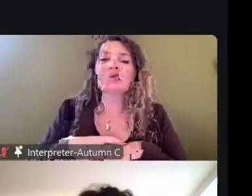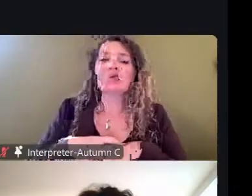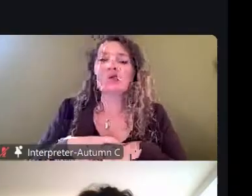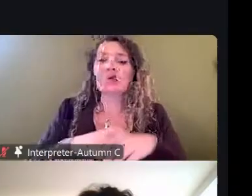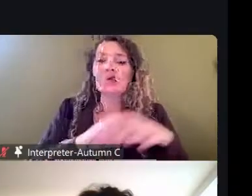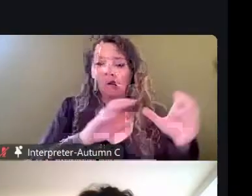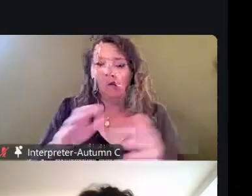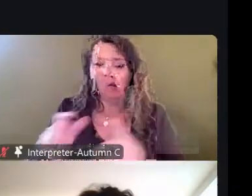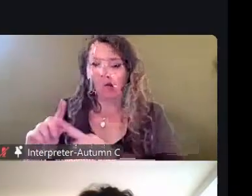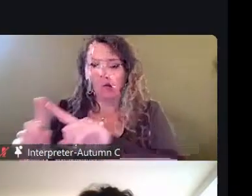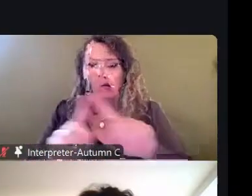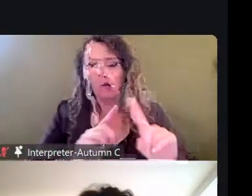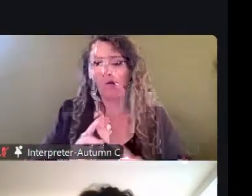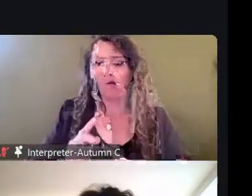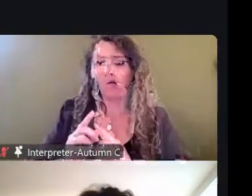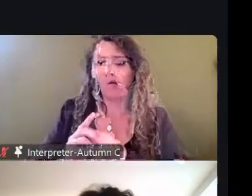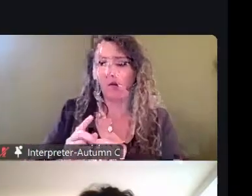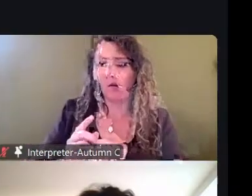GSM adults with diabetes completed the survey.